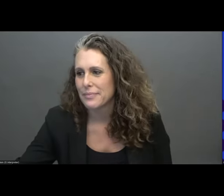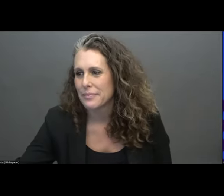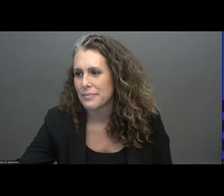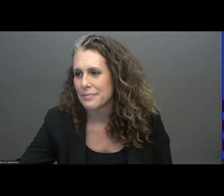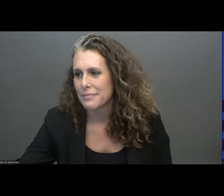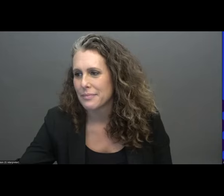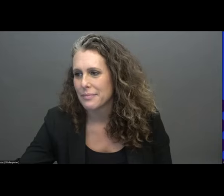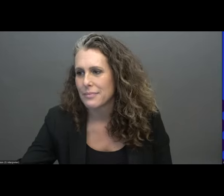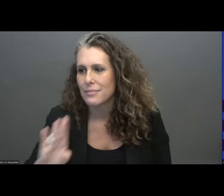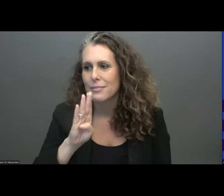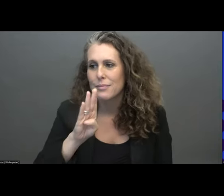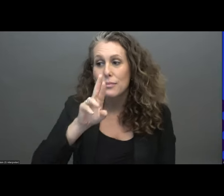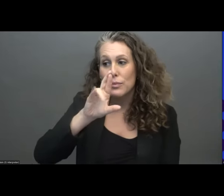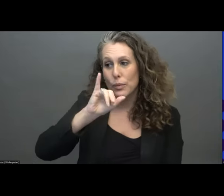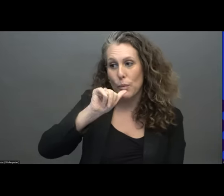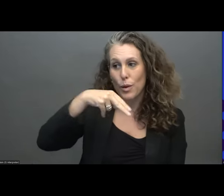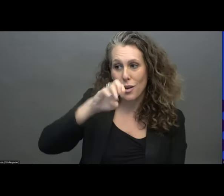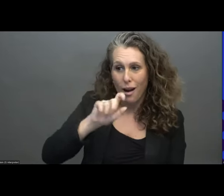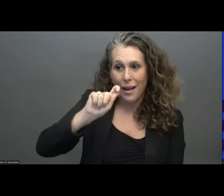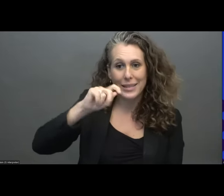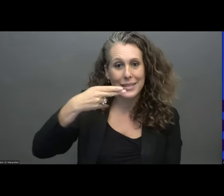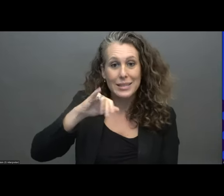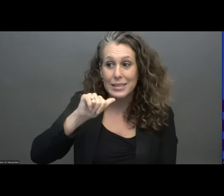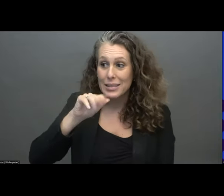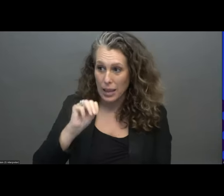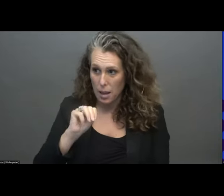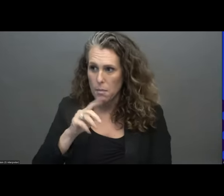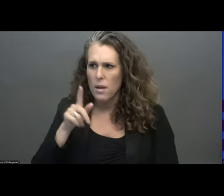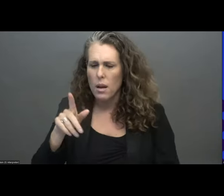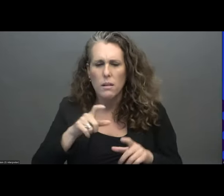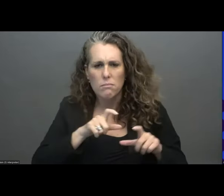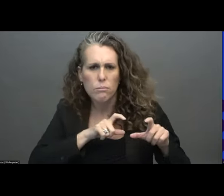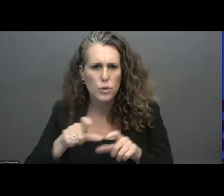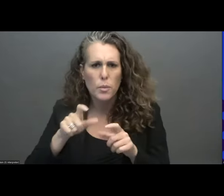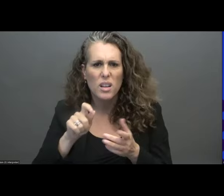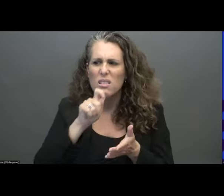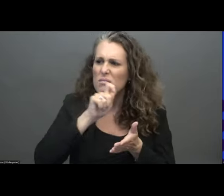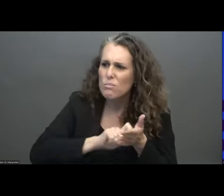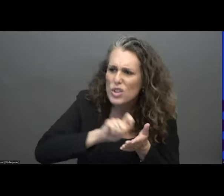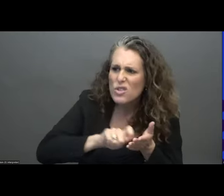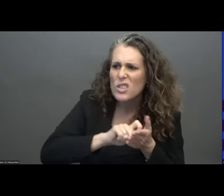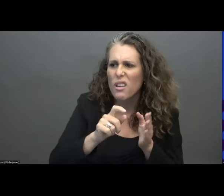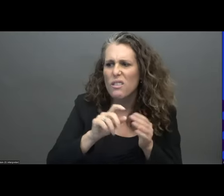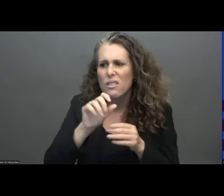a permanent administrative, Secretary Council of labor and social dialogue at the West African,